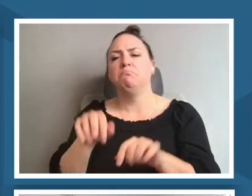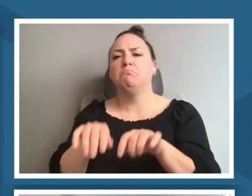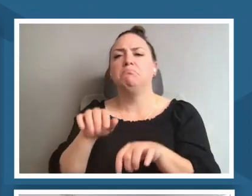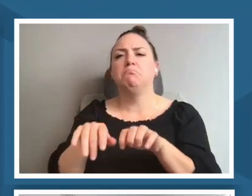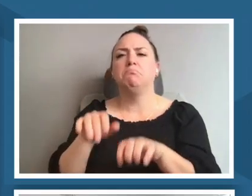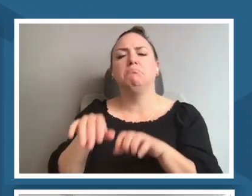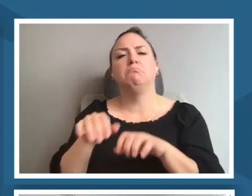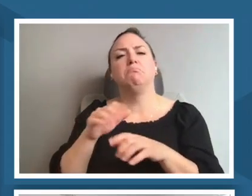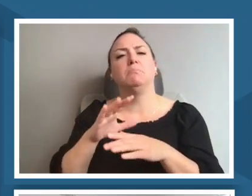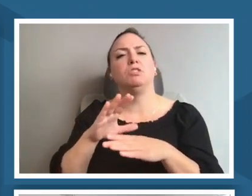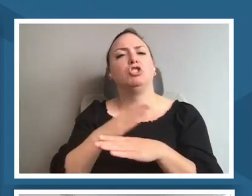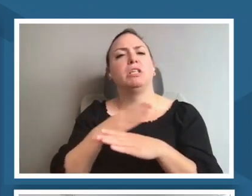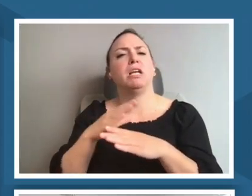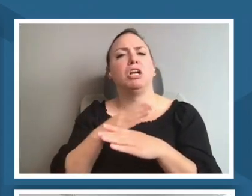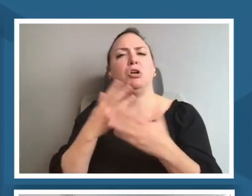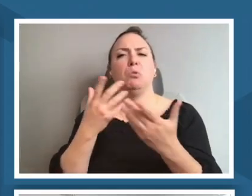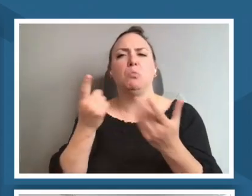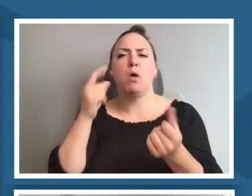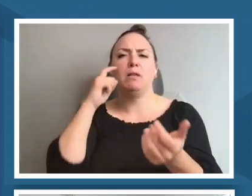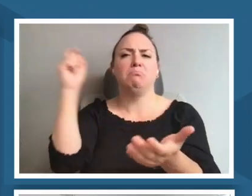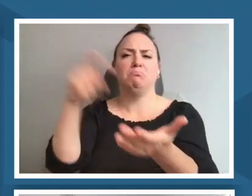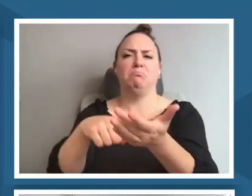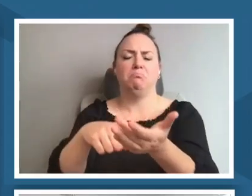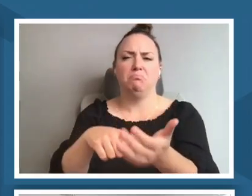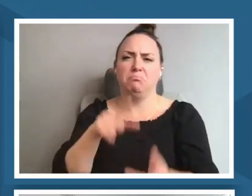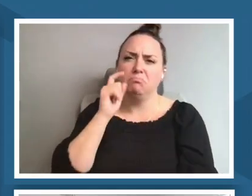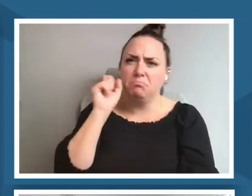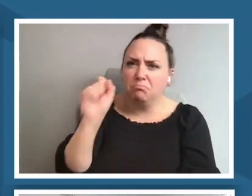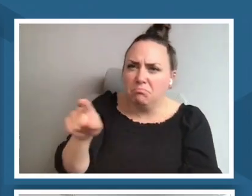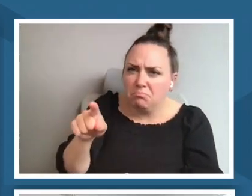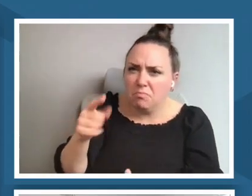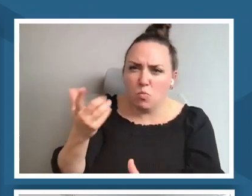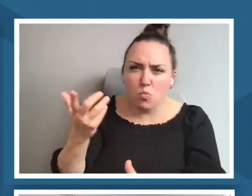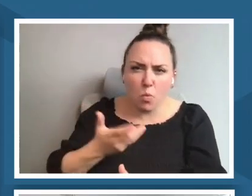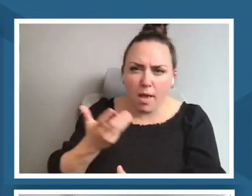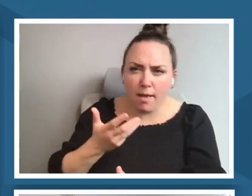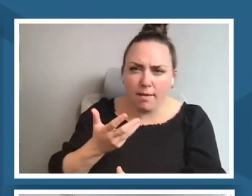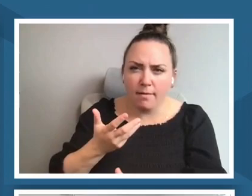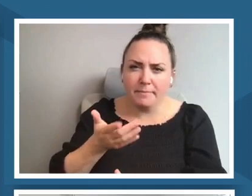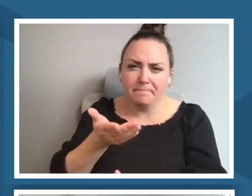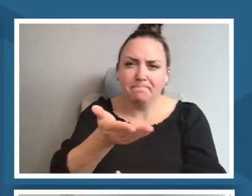what jumped out to you what did you see what did you notice